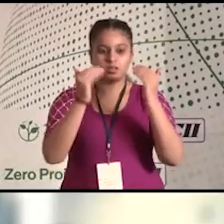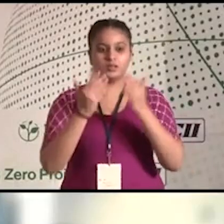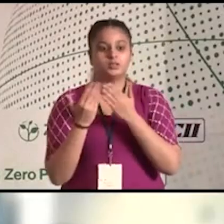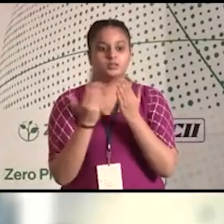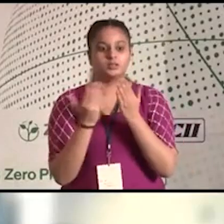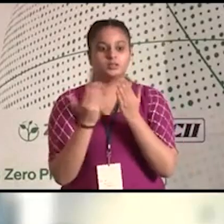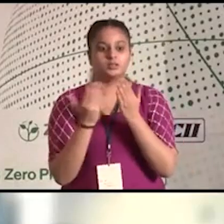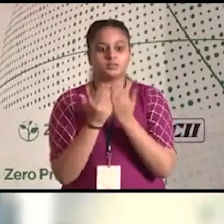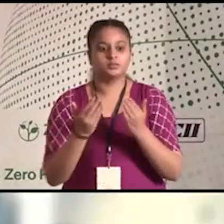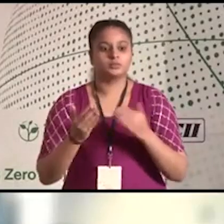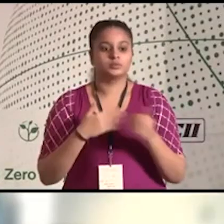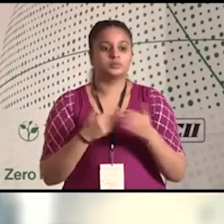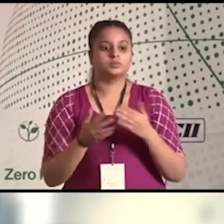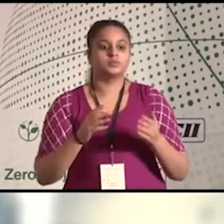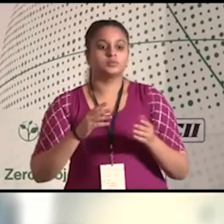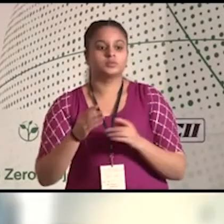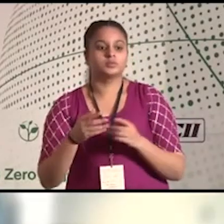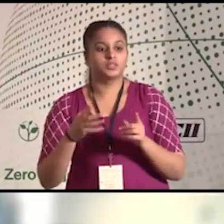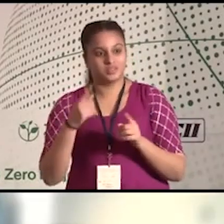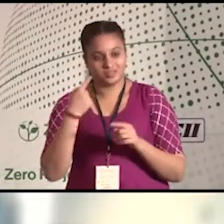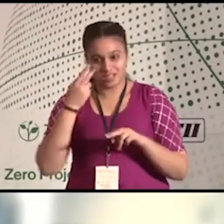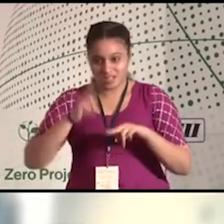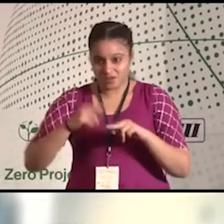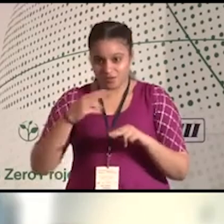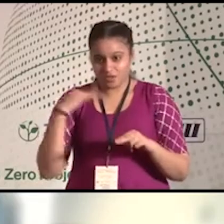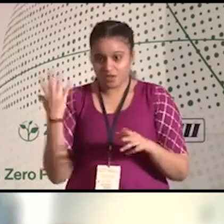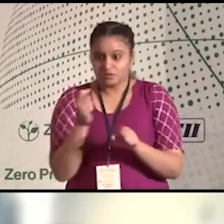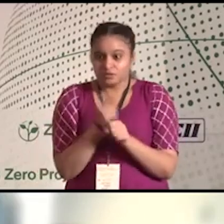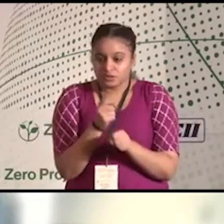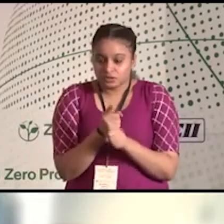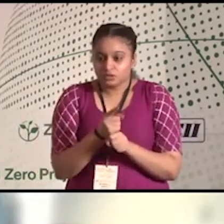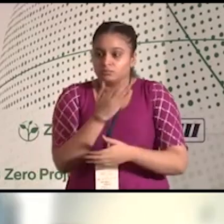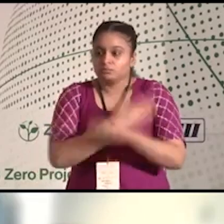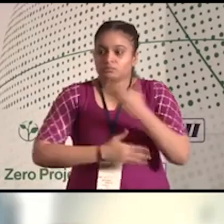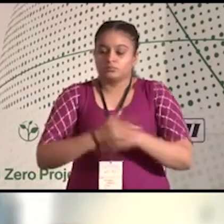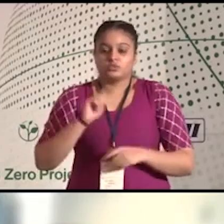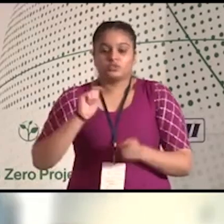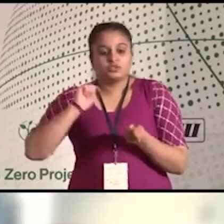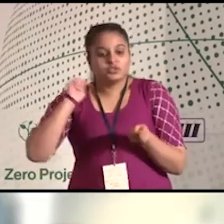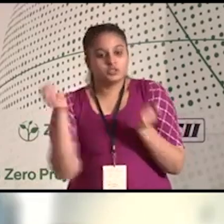But if we have teachers with disabilities, that changes the entire education system.